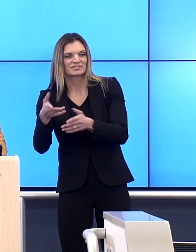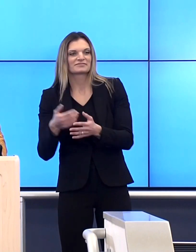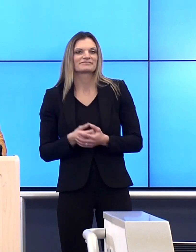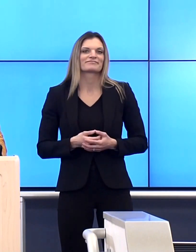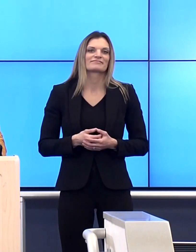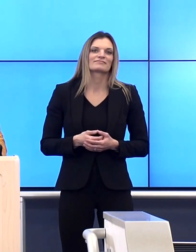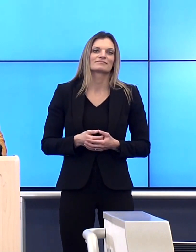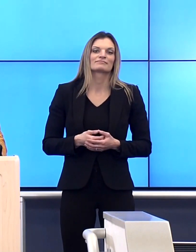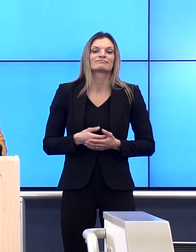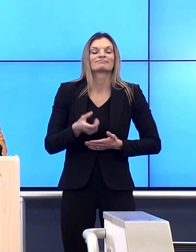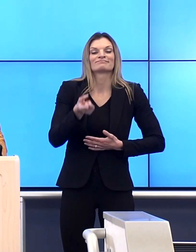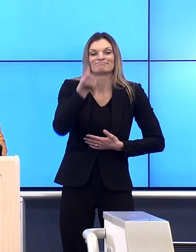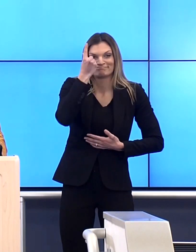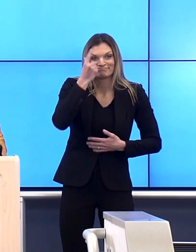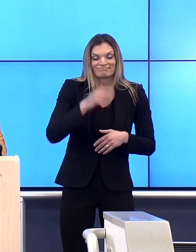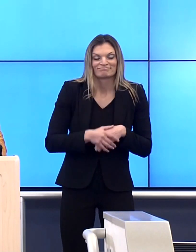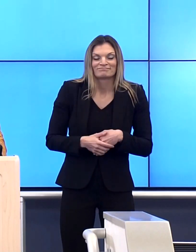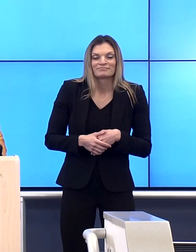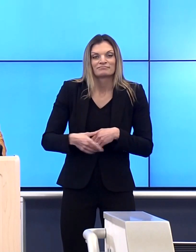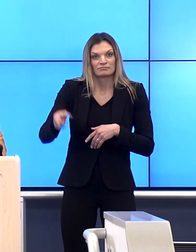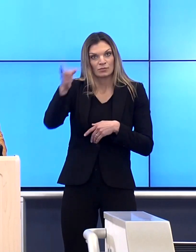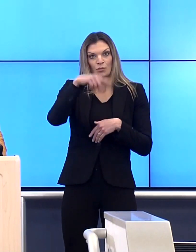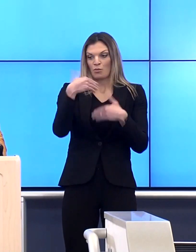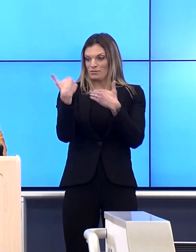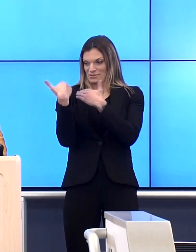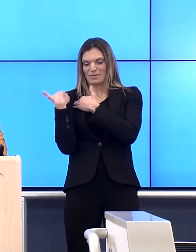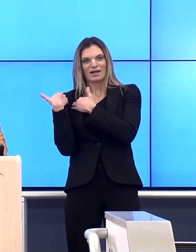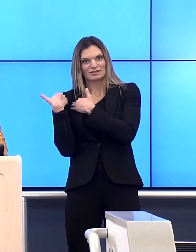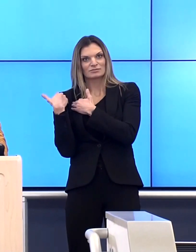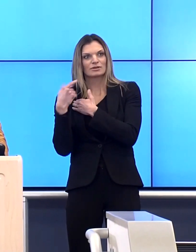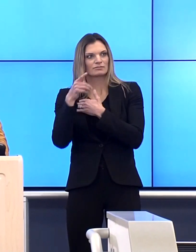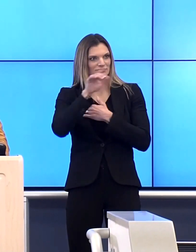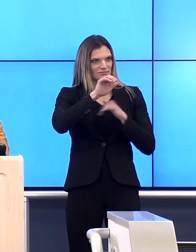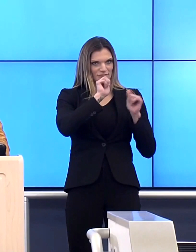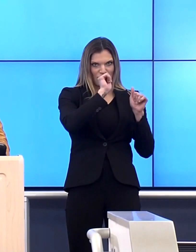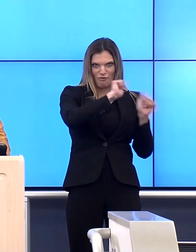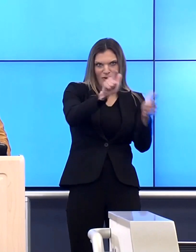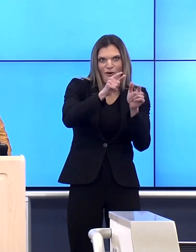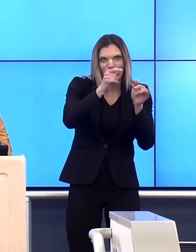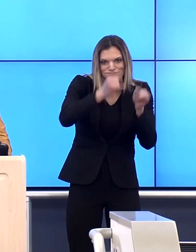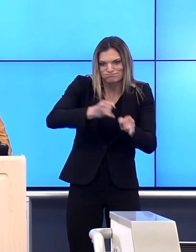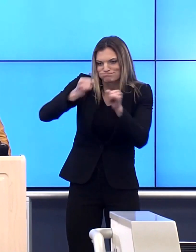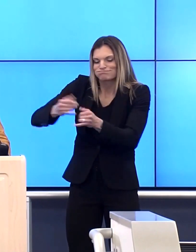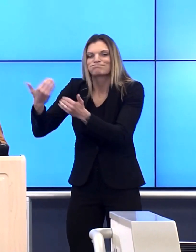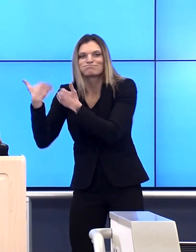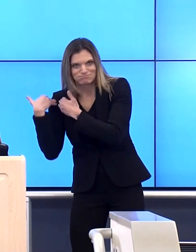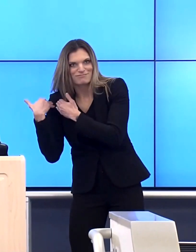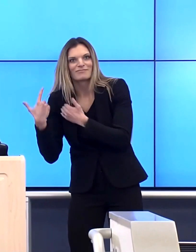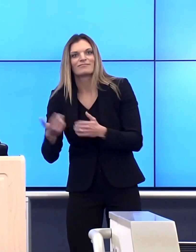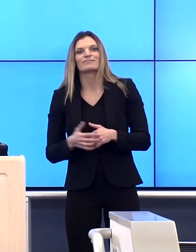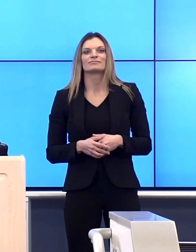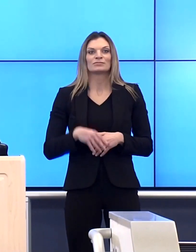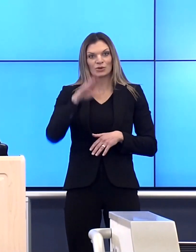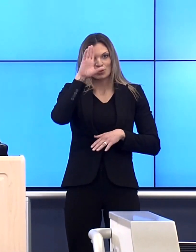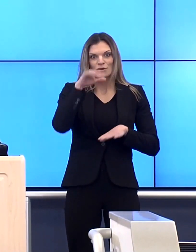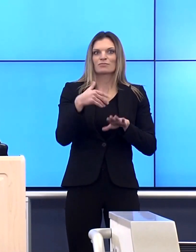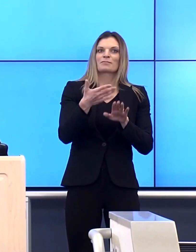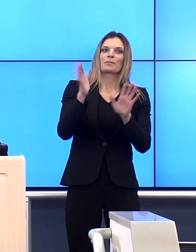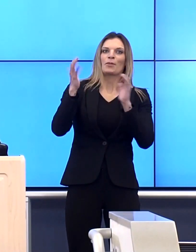SO, TIM, I GUESS HOW I WOULD ANSWER THAT IS THAT WE ALL HAVE ANSWER THAT IS THAT WE ALL HAVE PERSONAL RESPONSIBILITY HERE. PERSONAL RESPONSIBILITY HERE. WE HAVE A LOT MORE INFORMATION WE HAVE A LOT MORE INFORMATION THAN WE DID BACK IN MARCH.